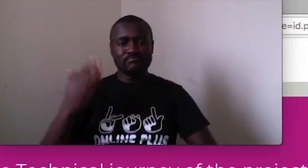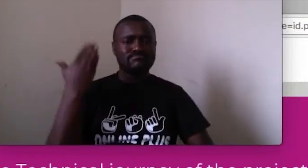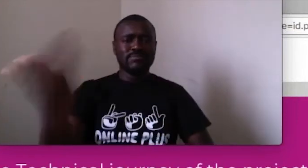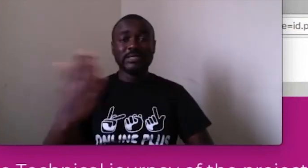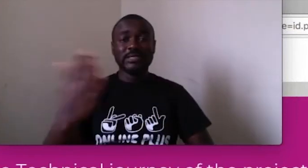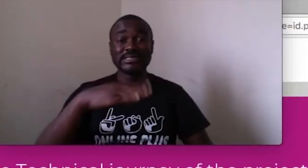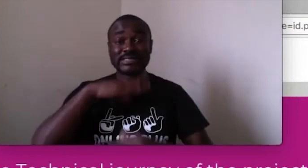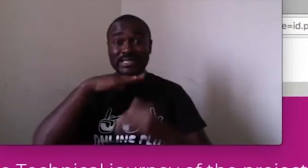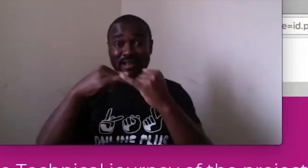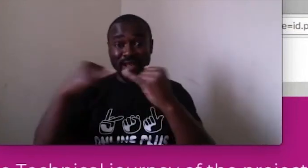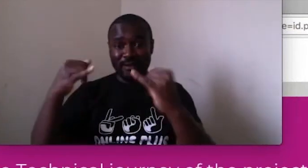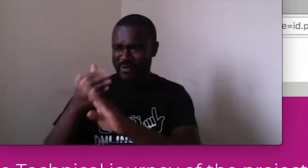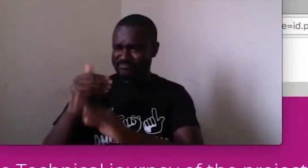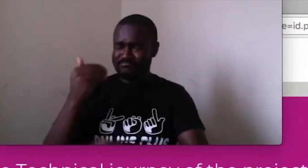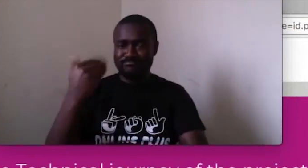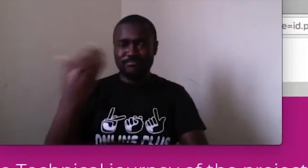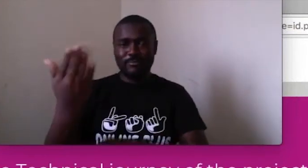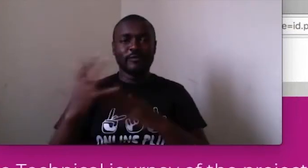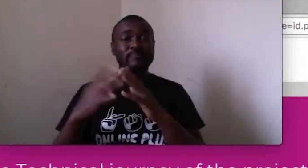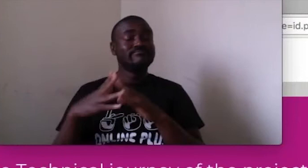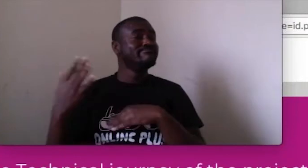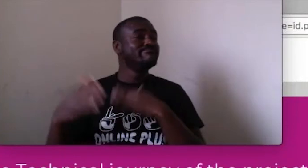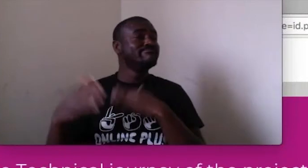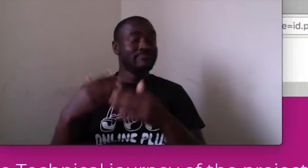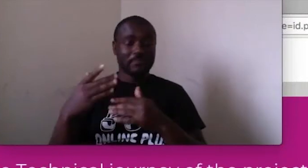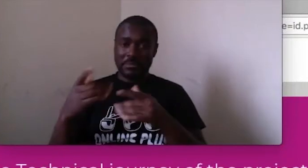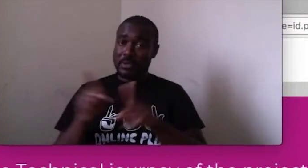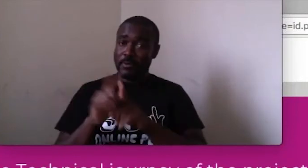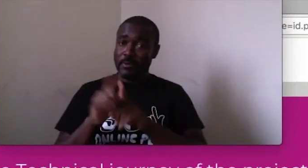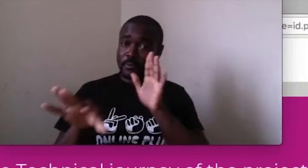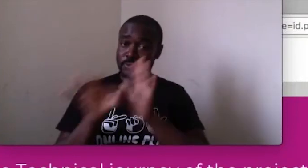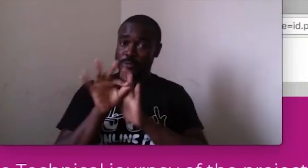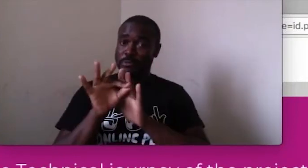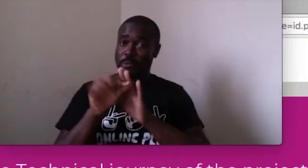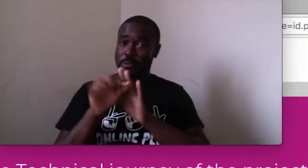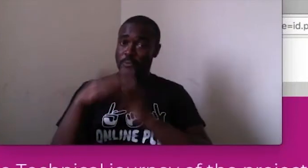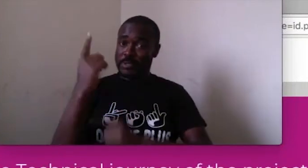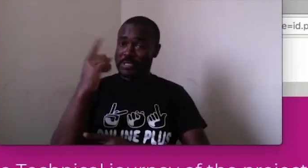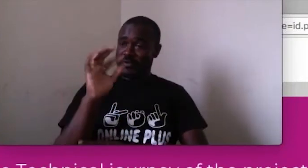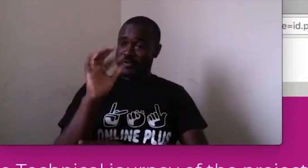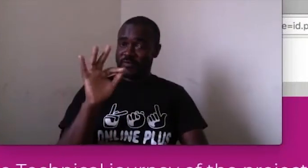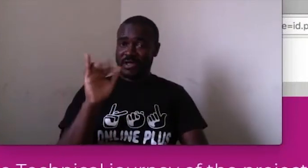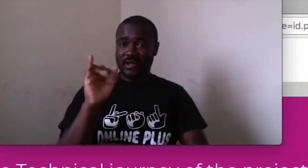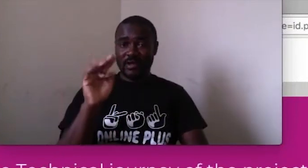In one week I was done I did that just before the deadline I presented it